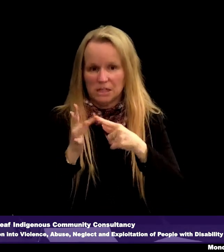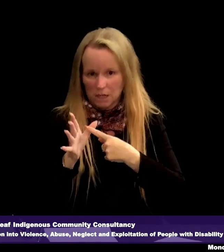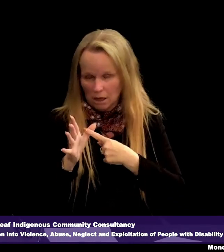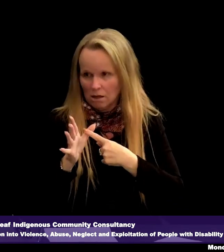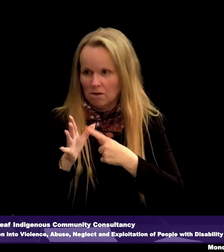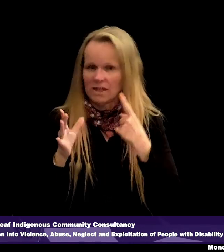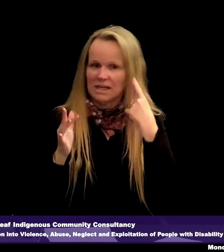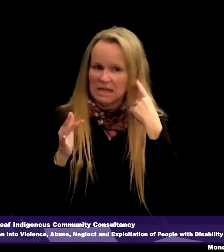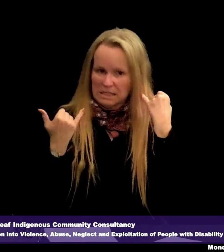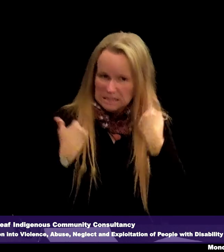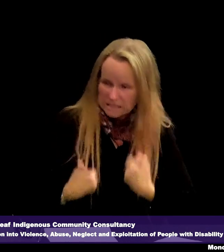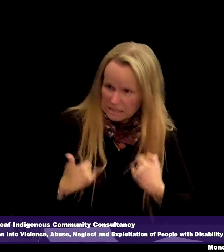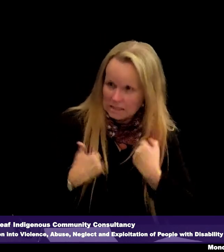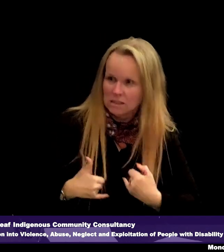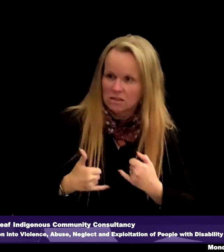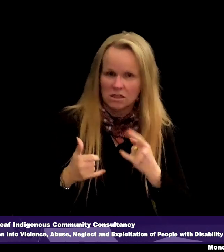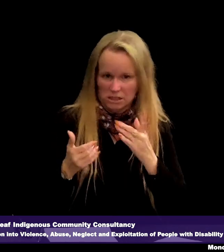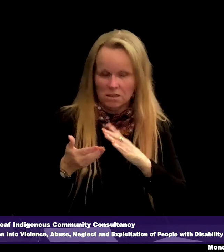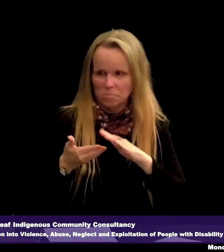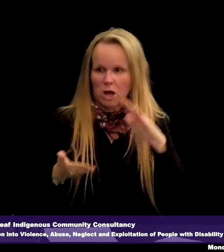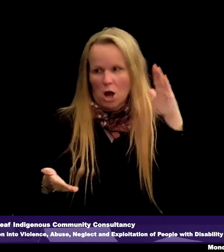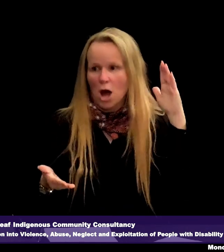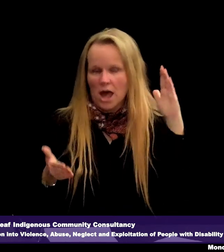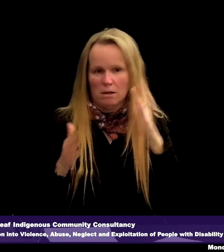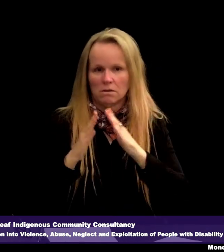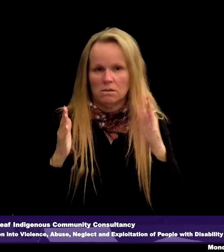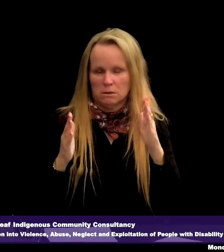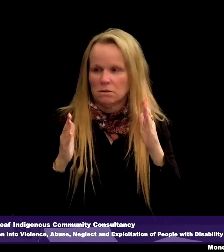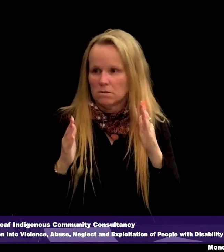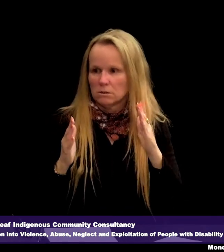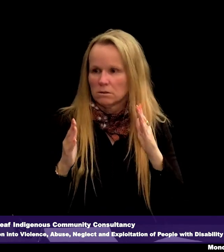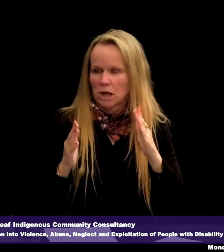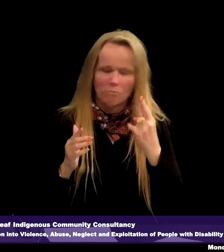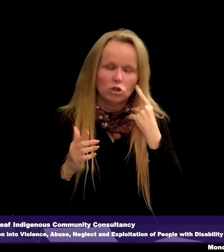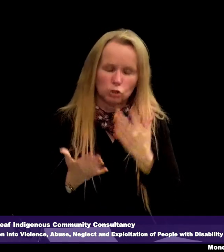the prevalence of otitis media or middle ear infections is extremely high. And I'm sure --